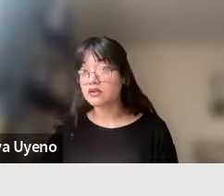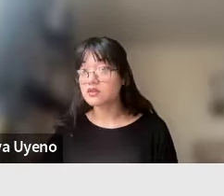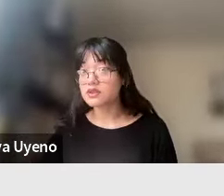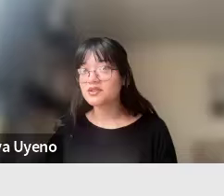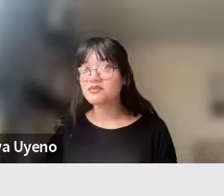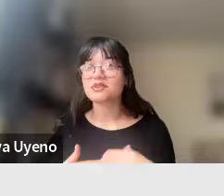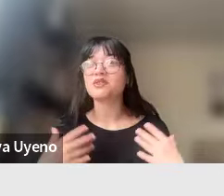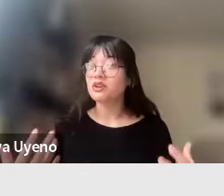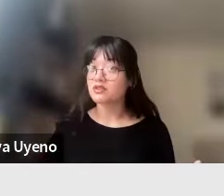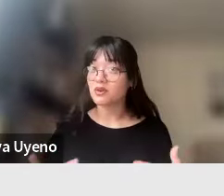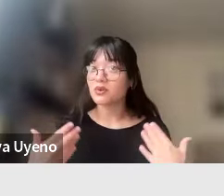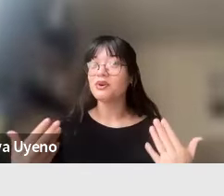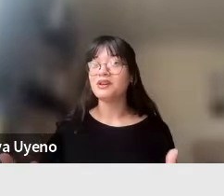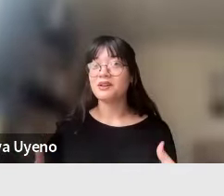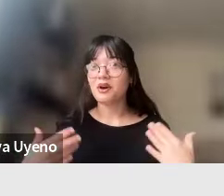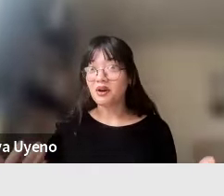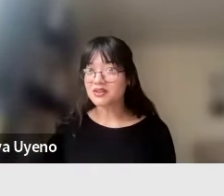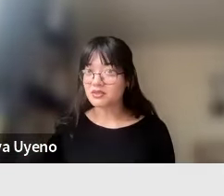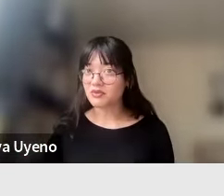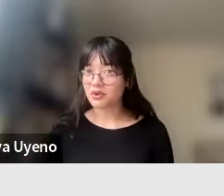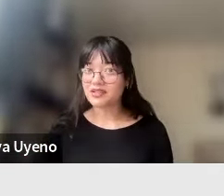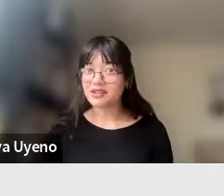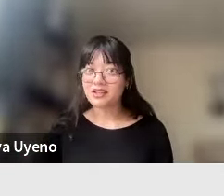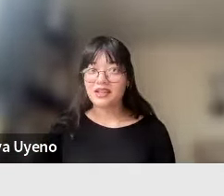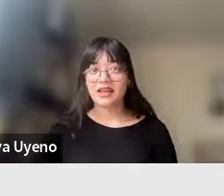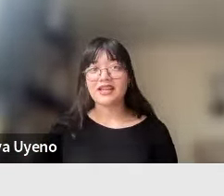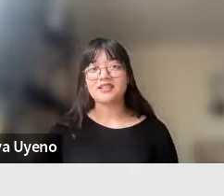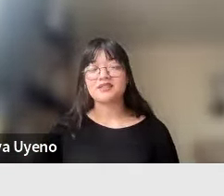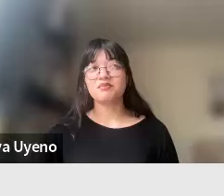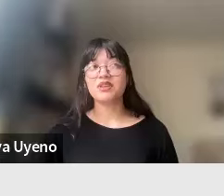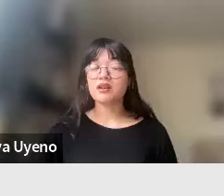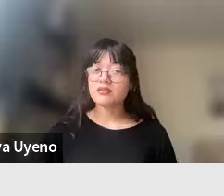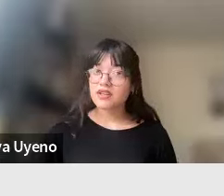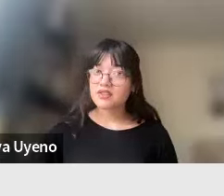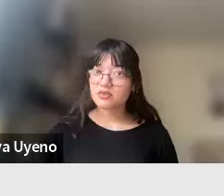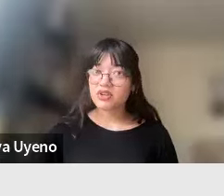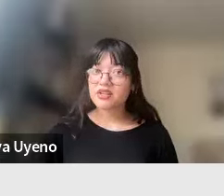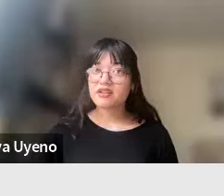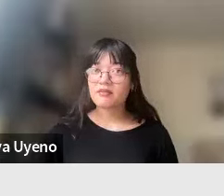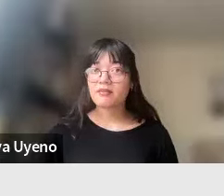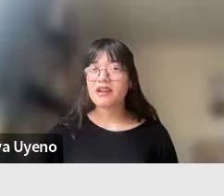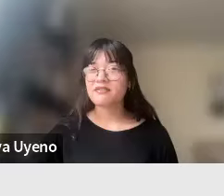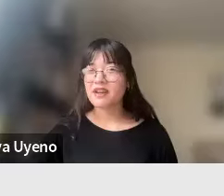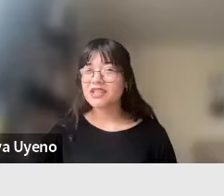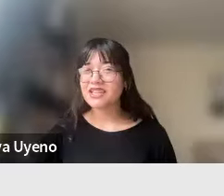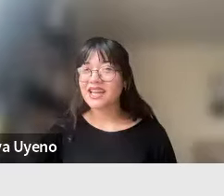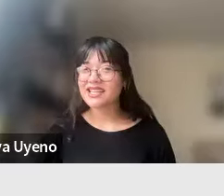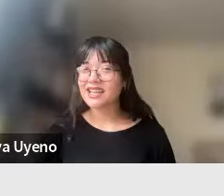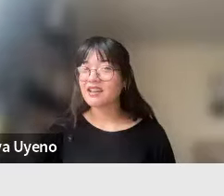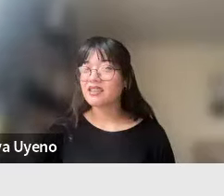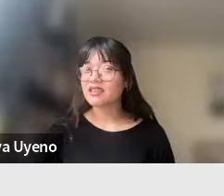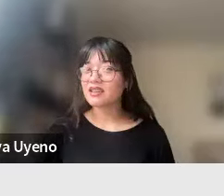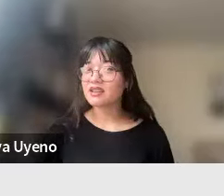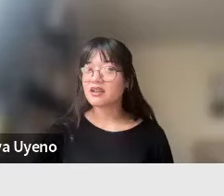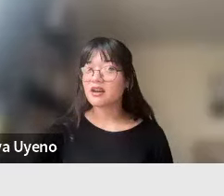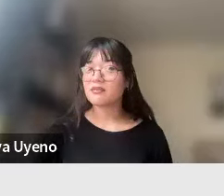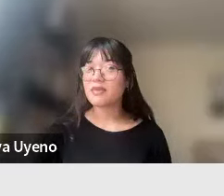college which I worked so hard to avoid. Beyond the financial barrier, my family and I think,